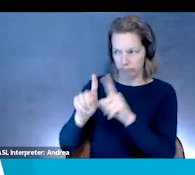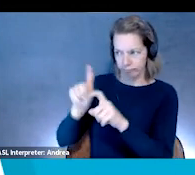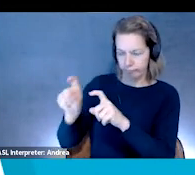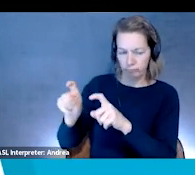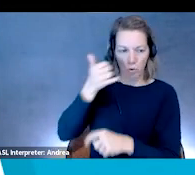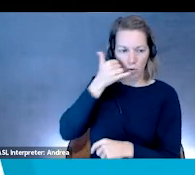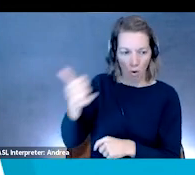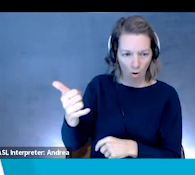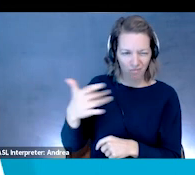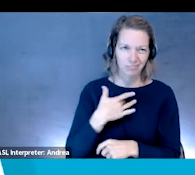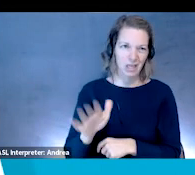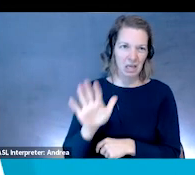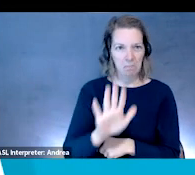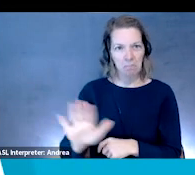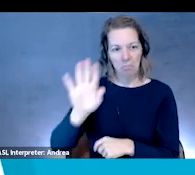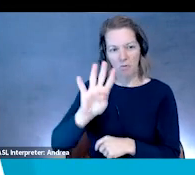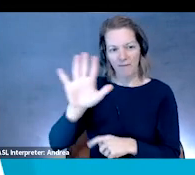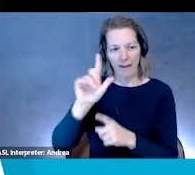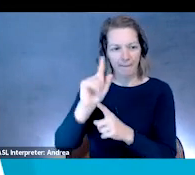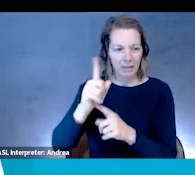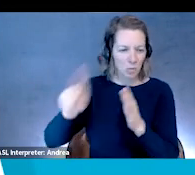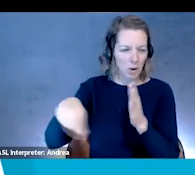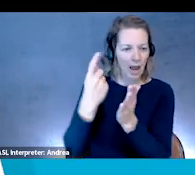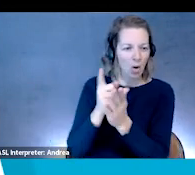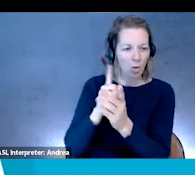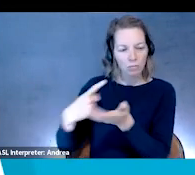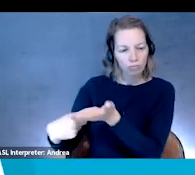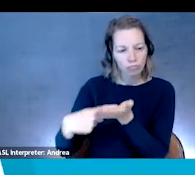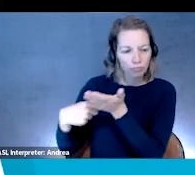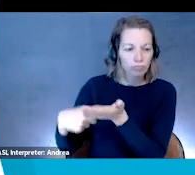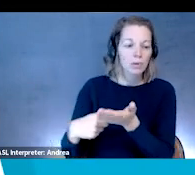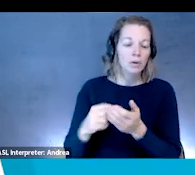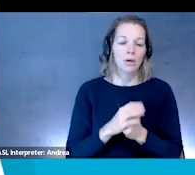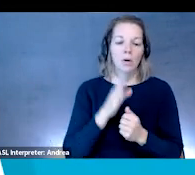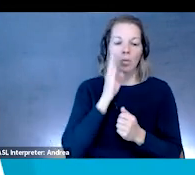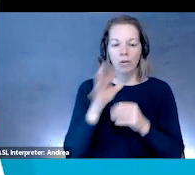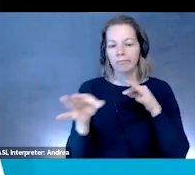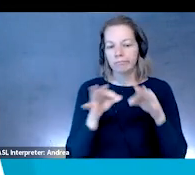THROUGH E-MAIL. AND WE WILL REACH OUT TO YOU AS SOON AS POSSIBLE AND WE'LL DO AN INTAKE CALL. THE CALL